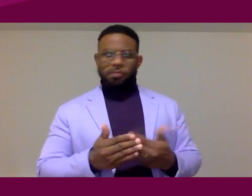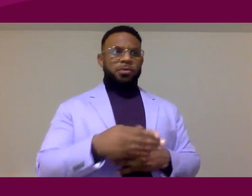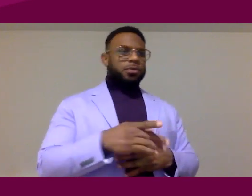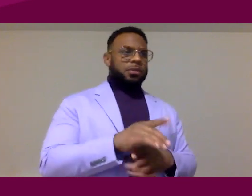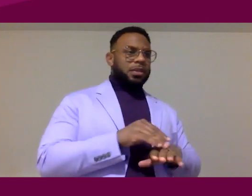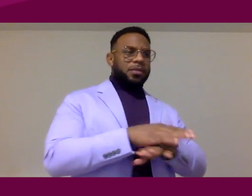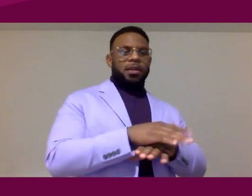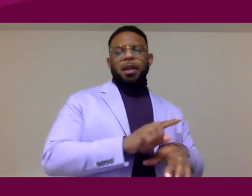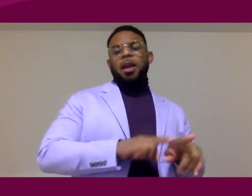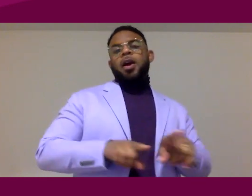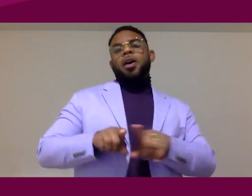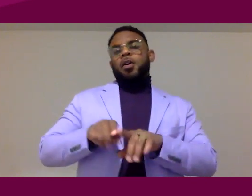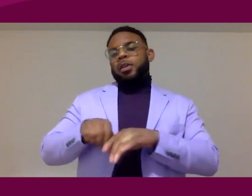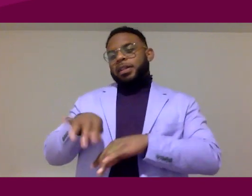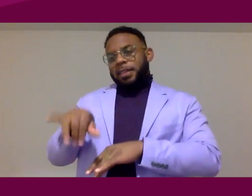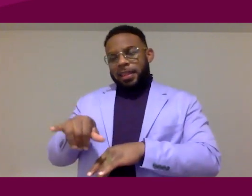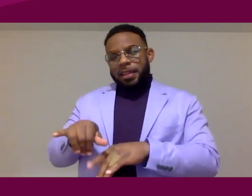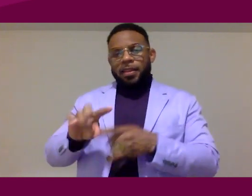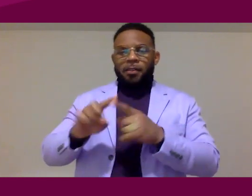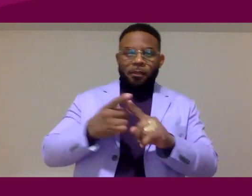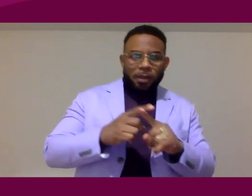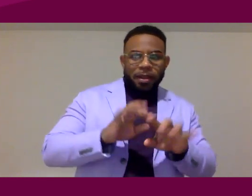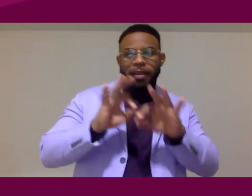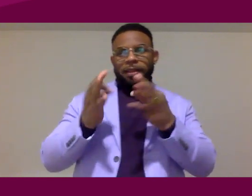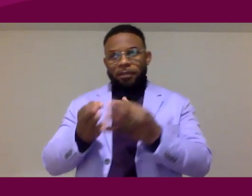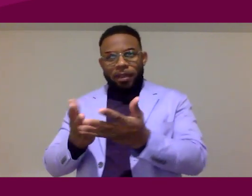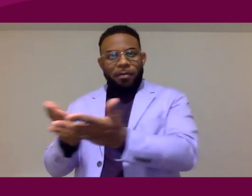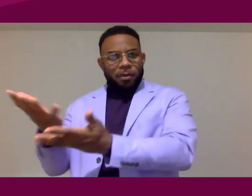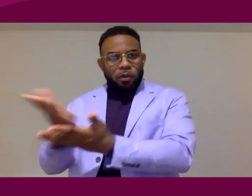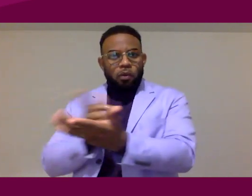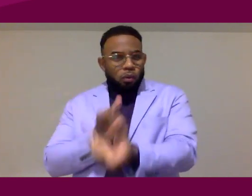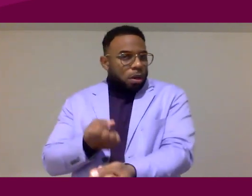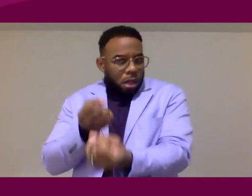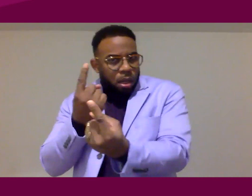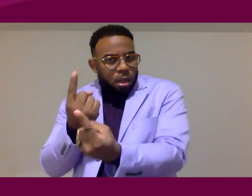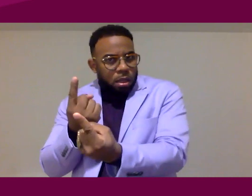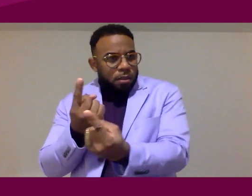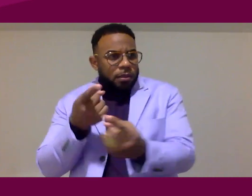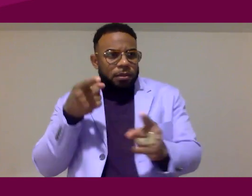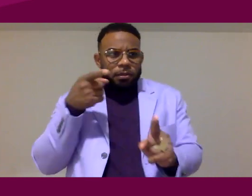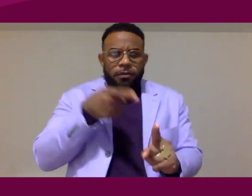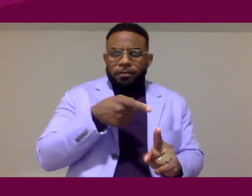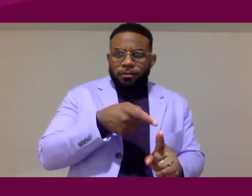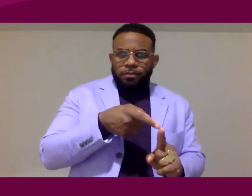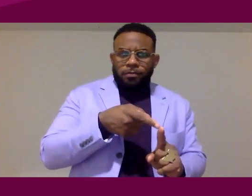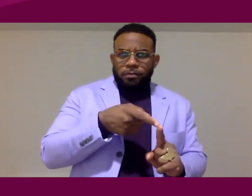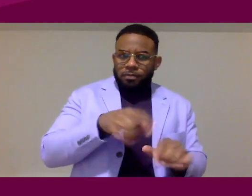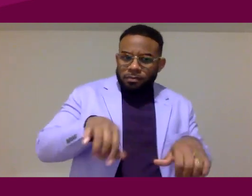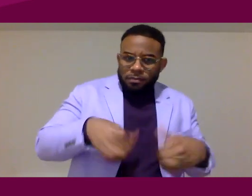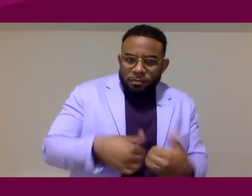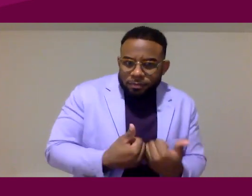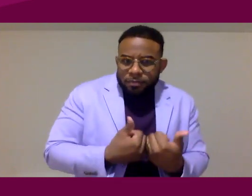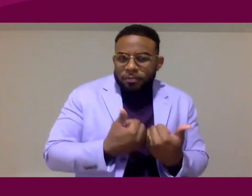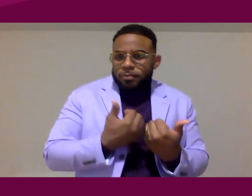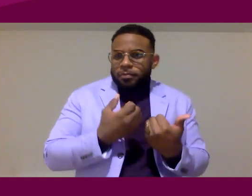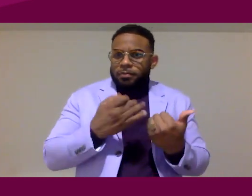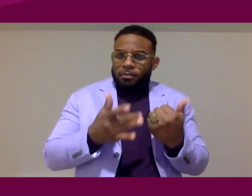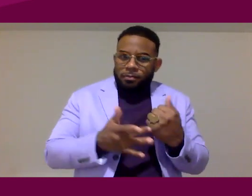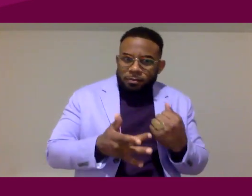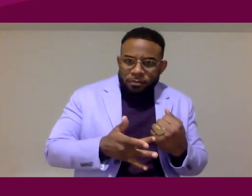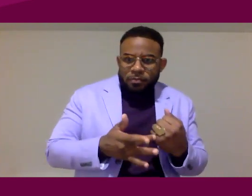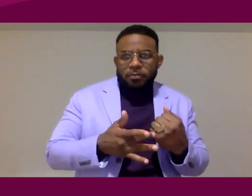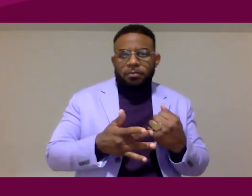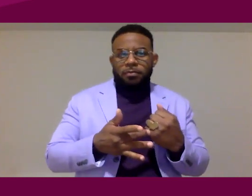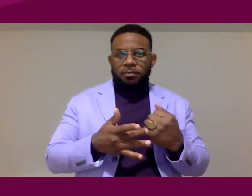But in addition to that, friends and families who understand the challenges of technology